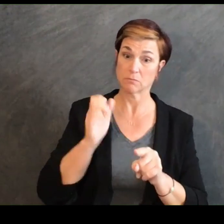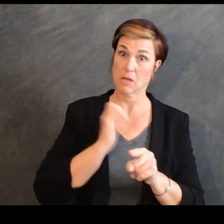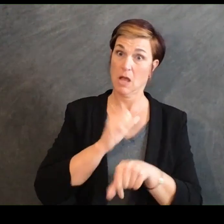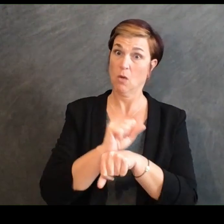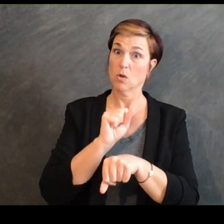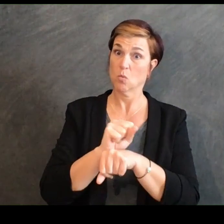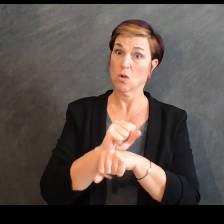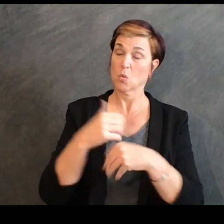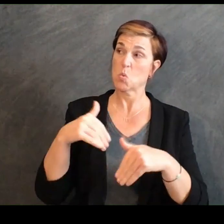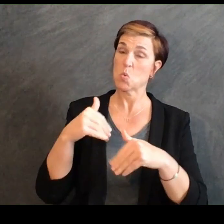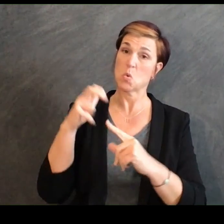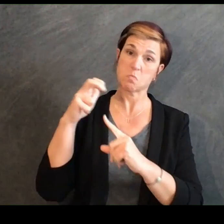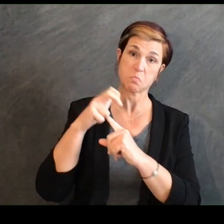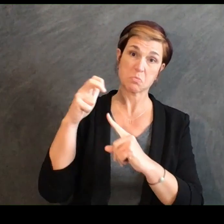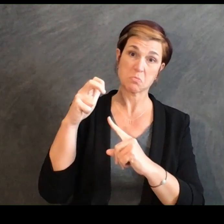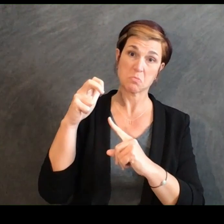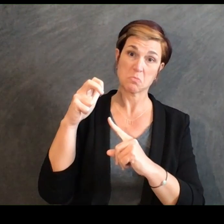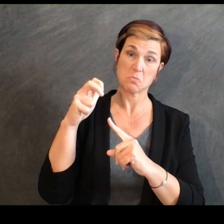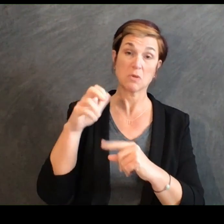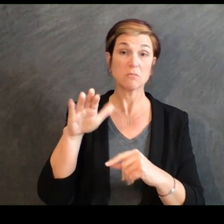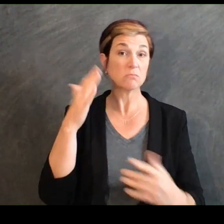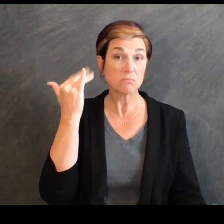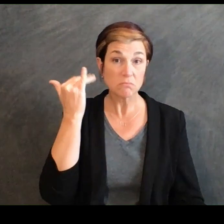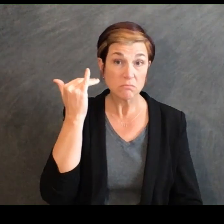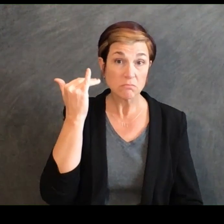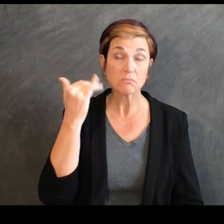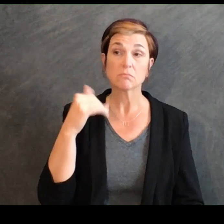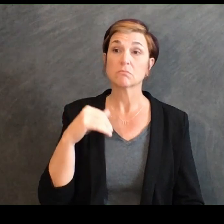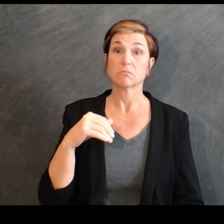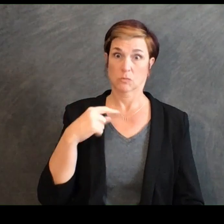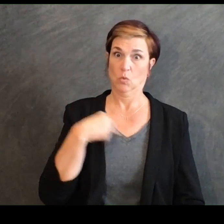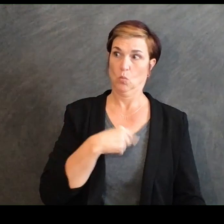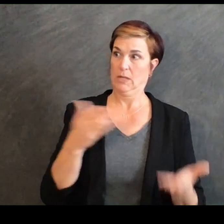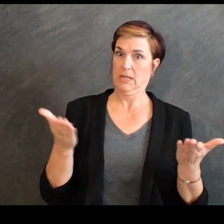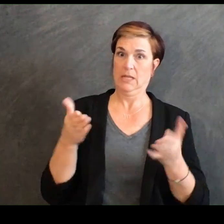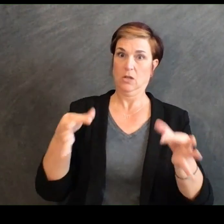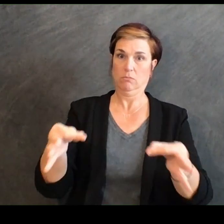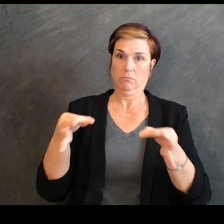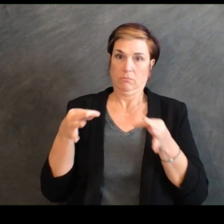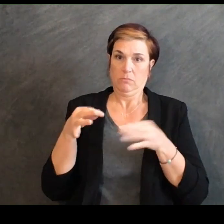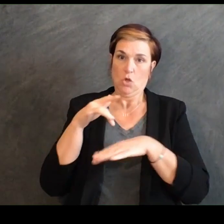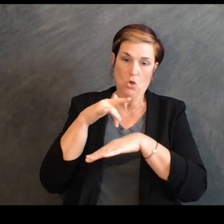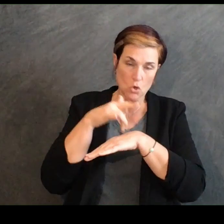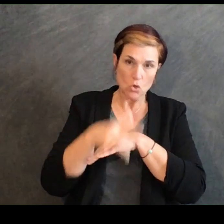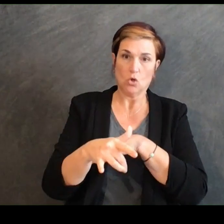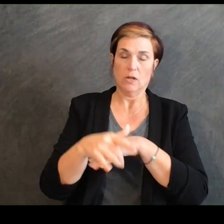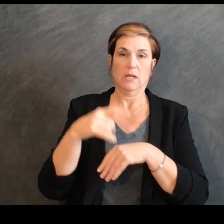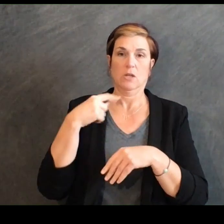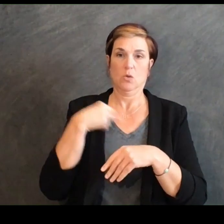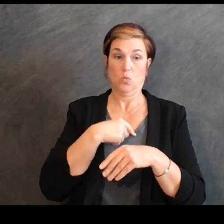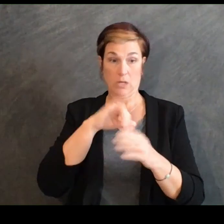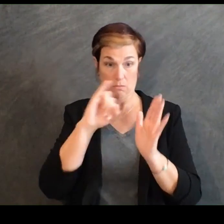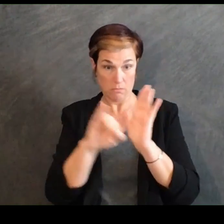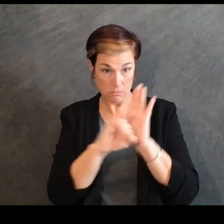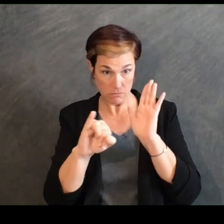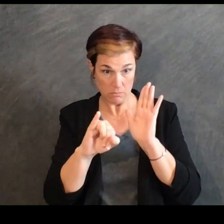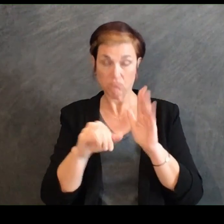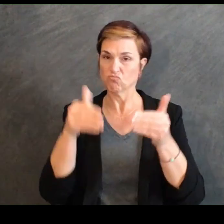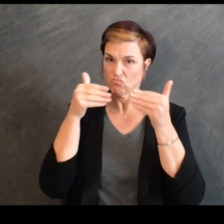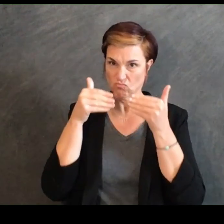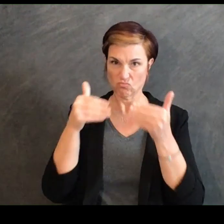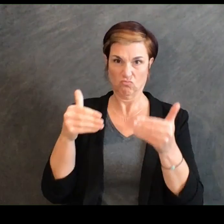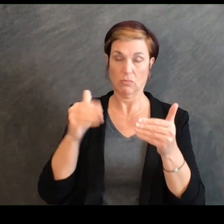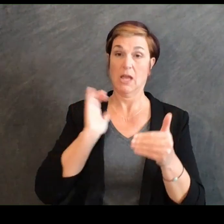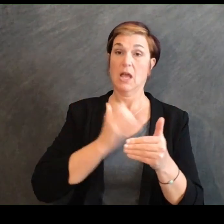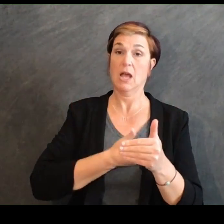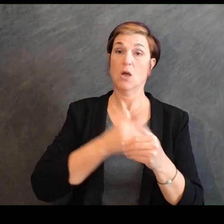the early designation and the closing of the borders then as you know Europe was